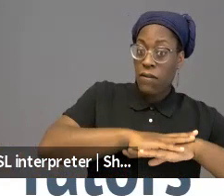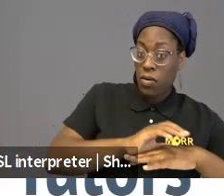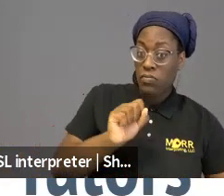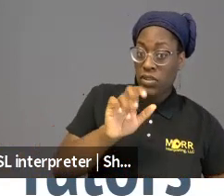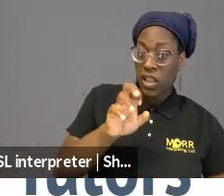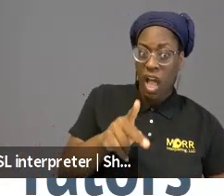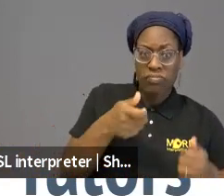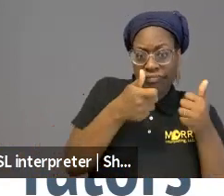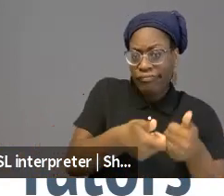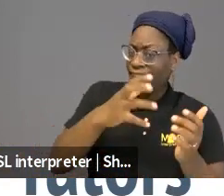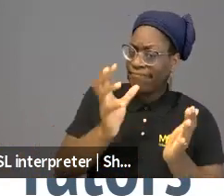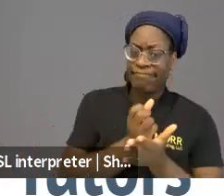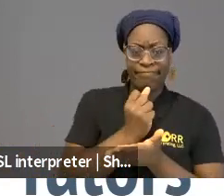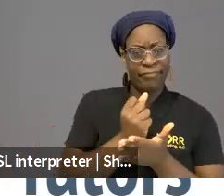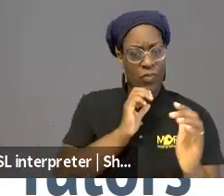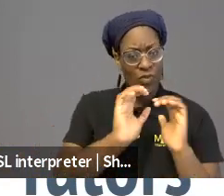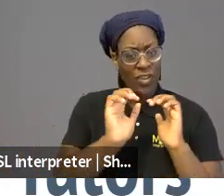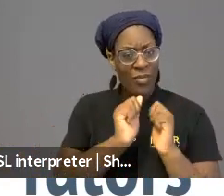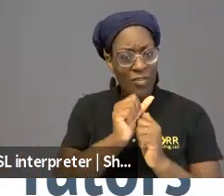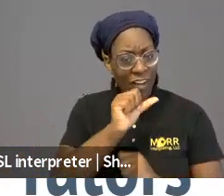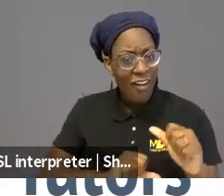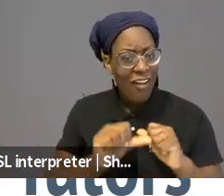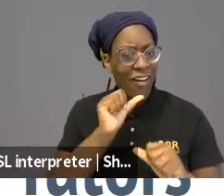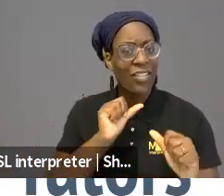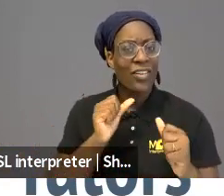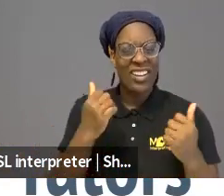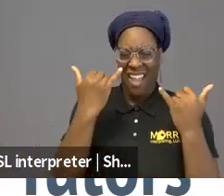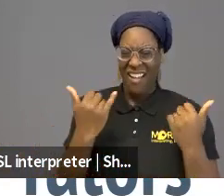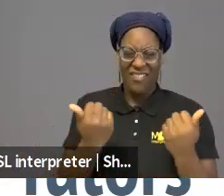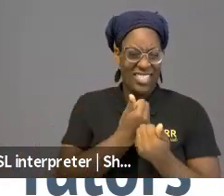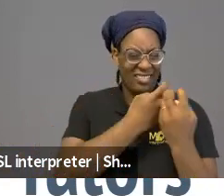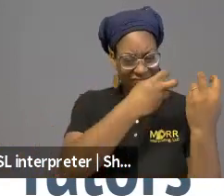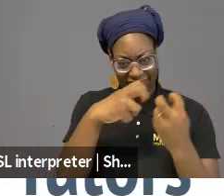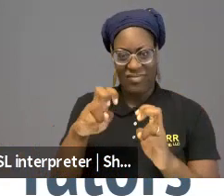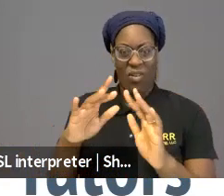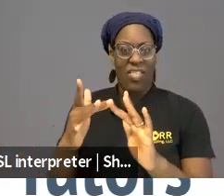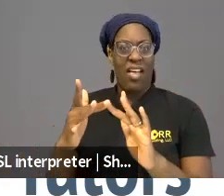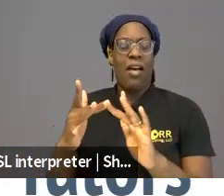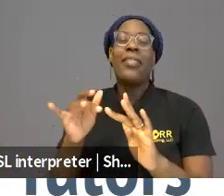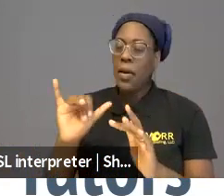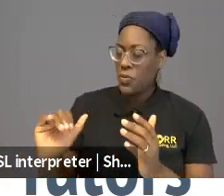that was something that changed quite a bit. So this made it possible for tutors to be available